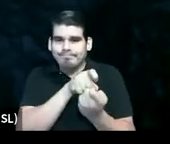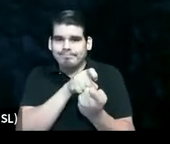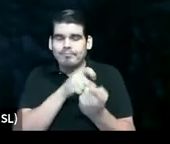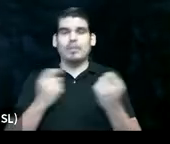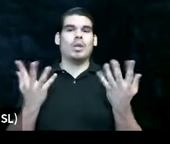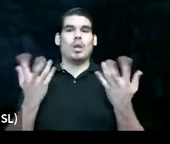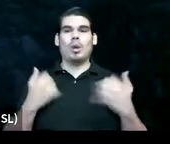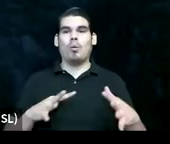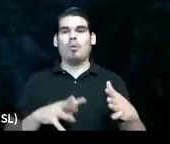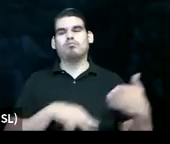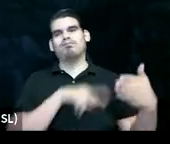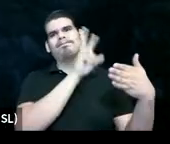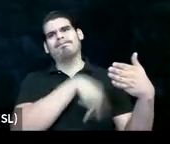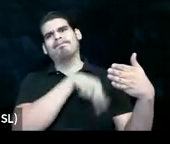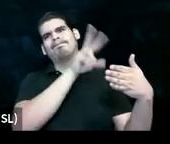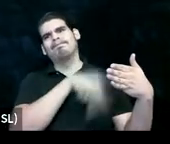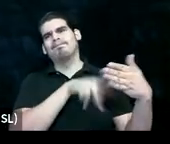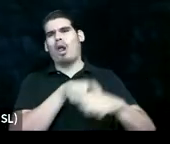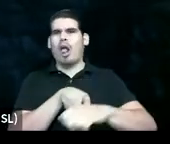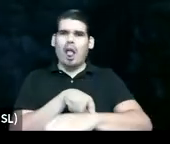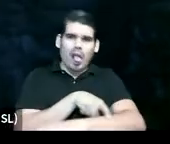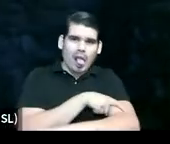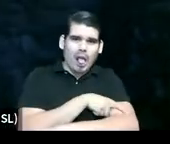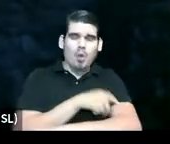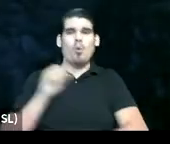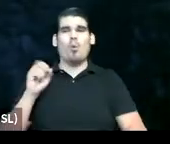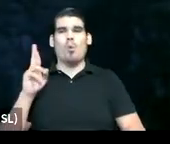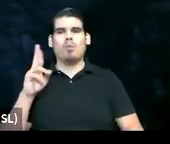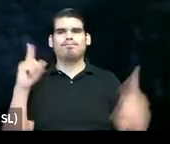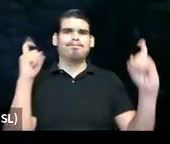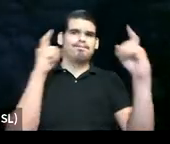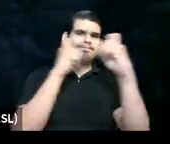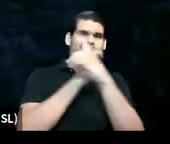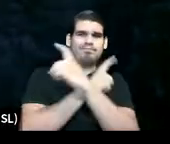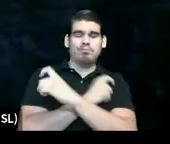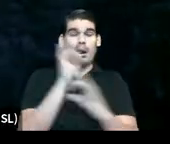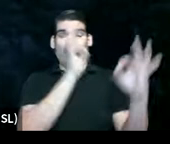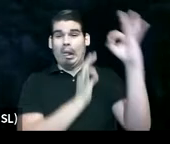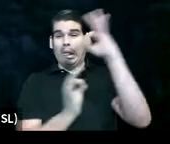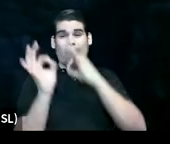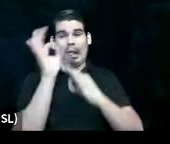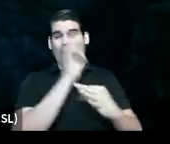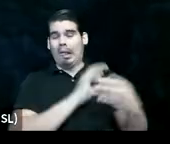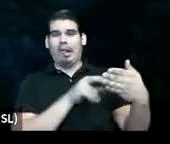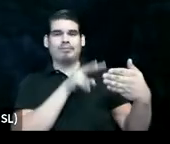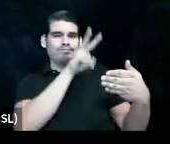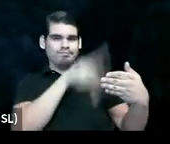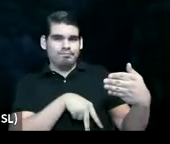get to the point that you want to make be it with the whereases and then also with the resolves. So it's very clearly understood what that resolution is going to be doing